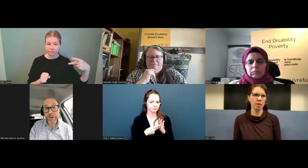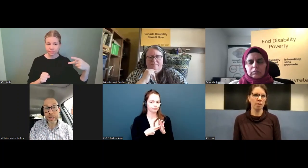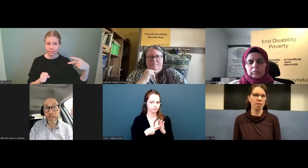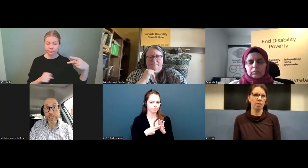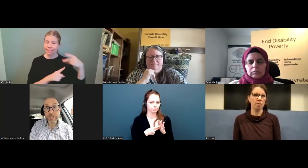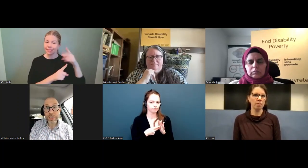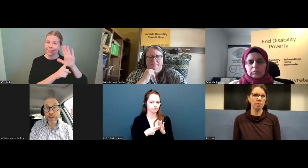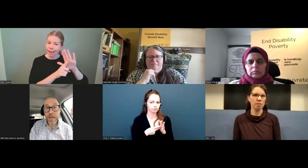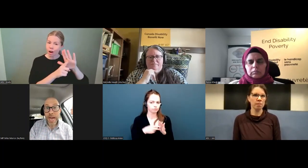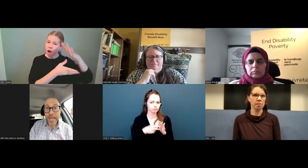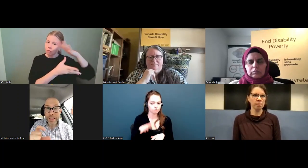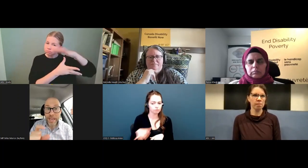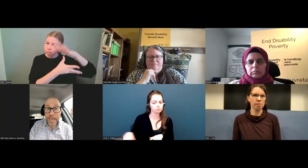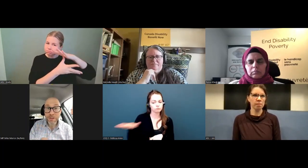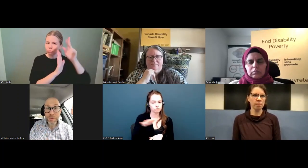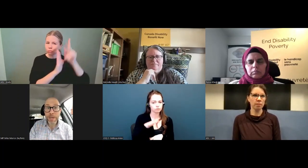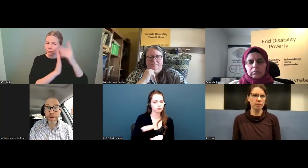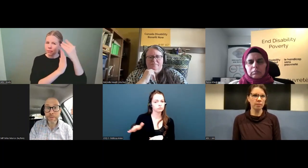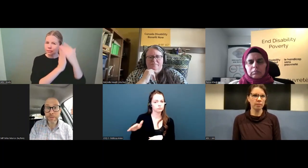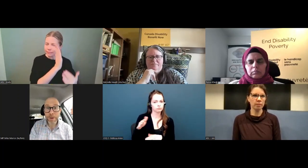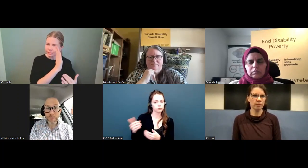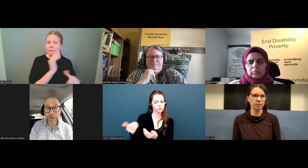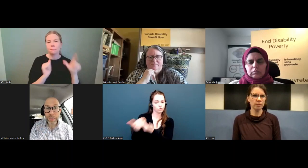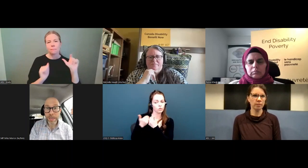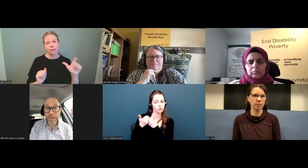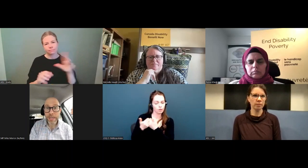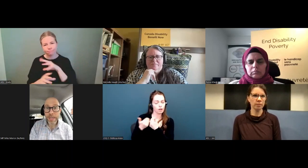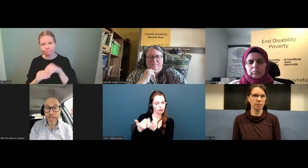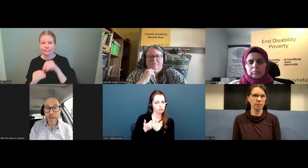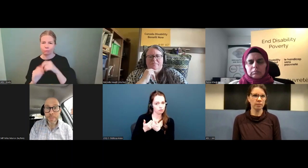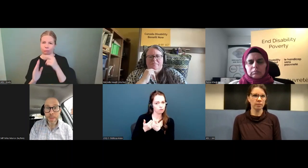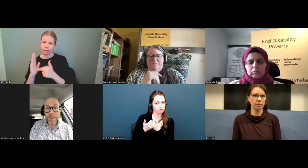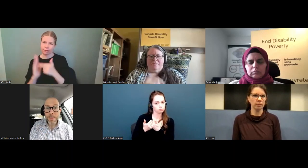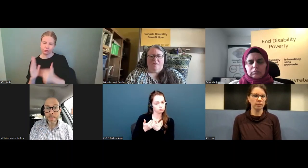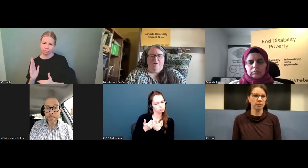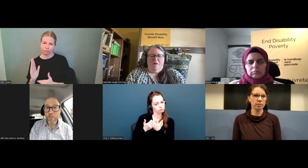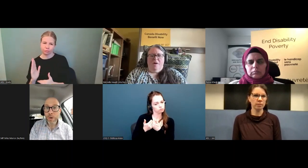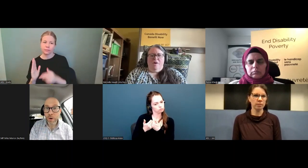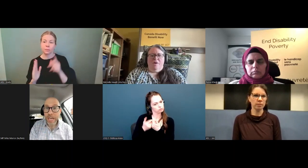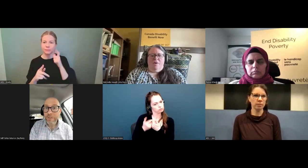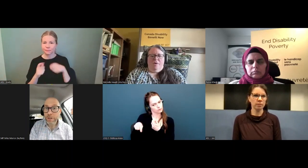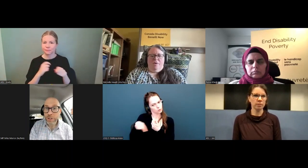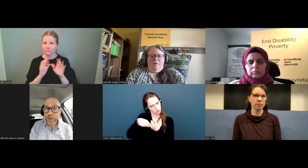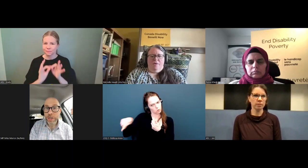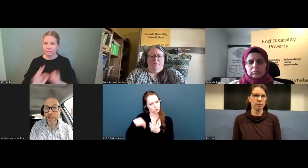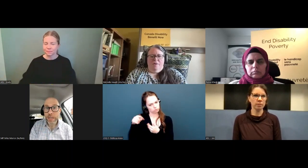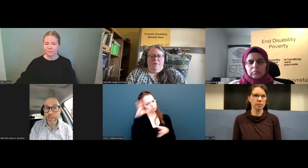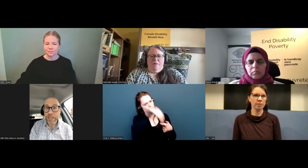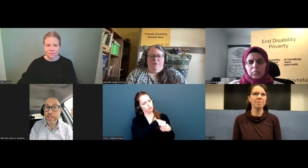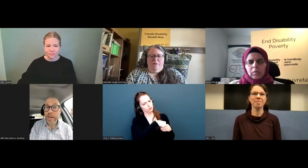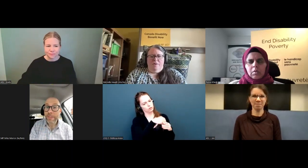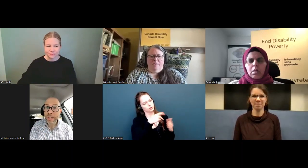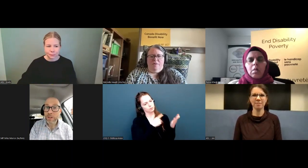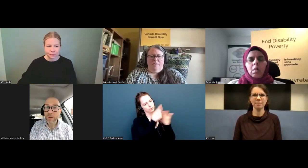REGULATIONS AND THIS HAS TO BE ABOVE THE POVERTY LINE, BUT WE DON'T HAVE AN ASSURANCE IN THE LEGISLATION.